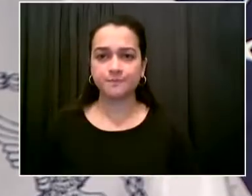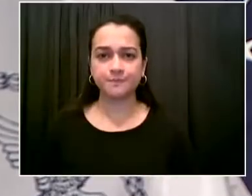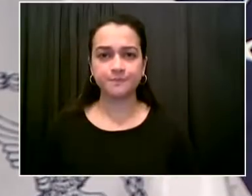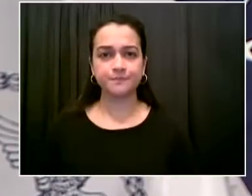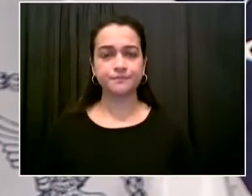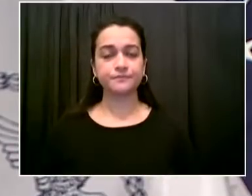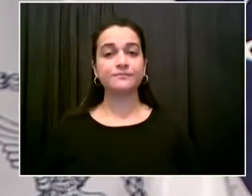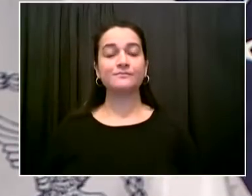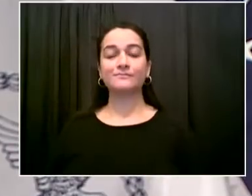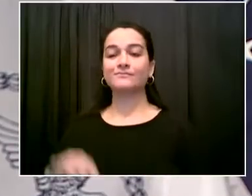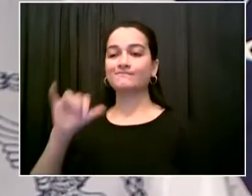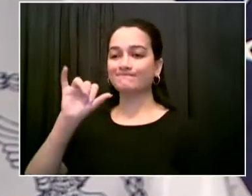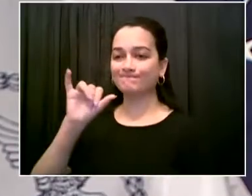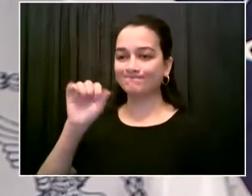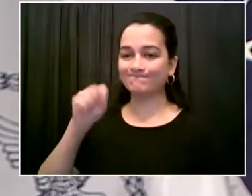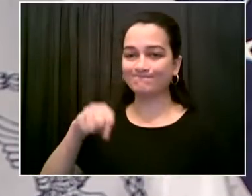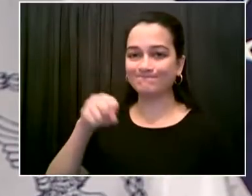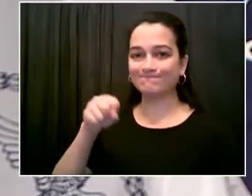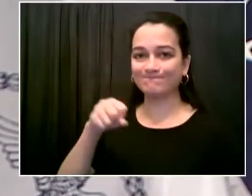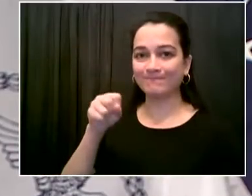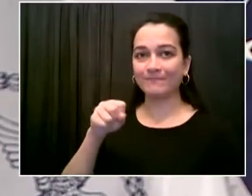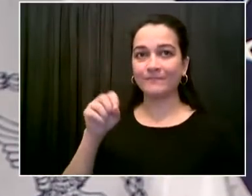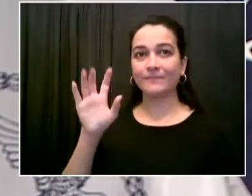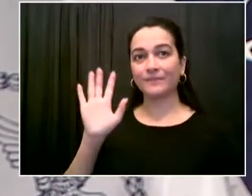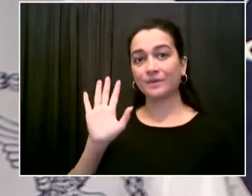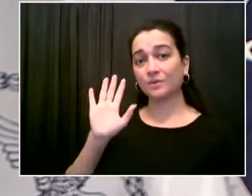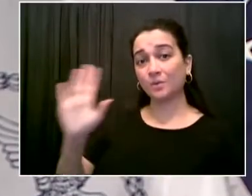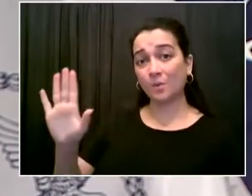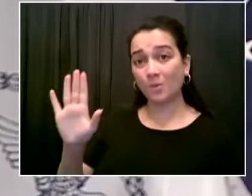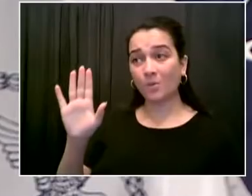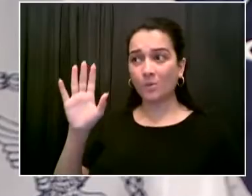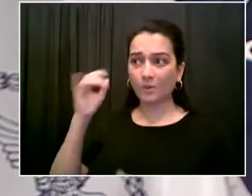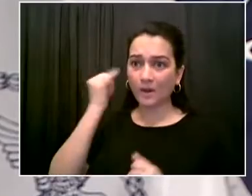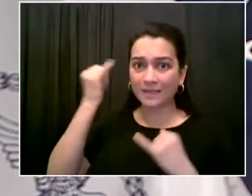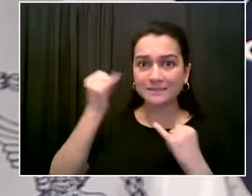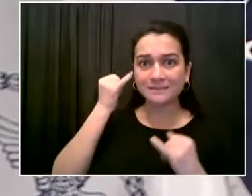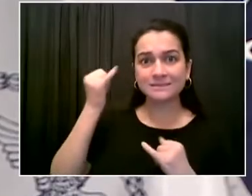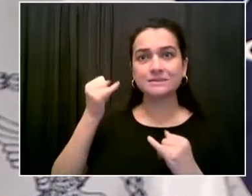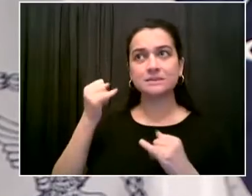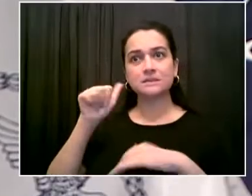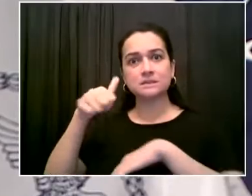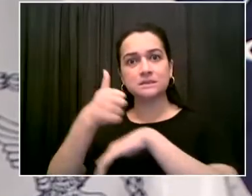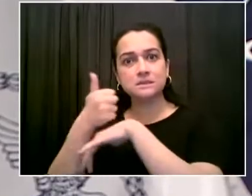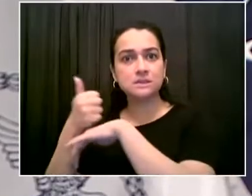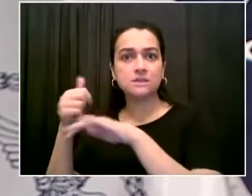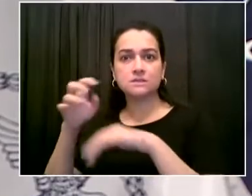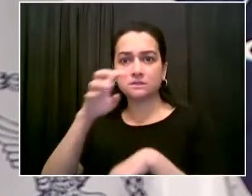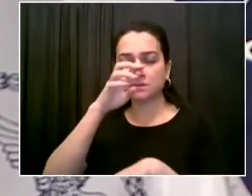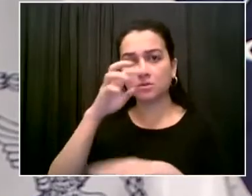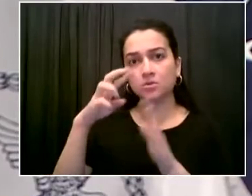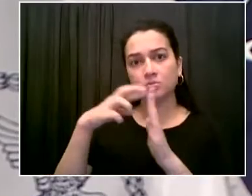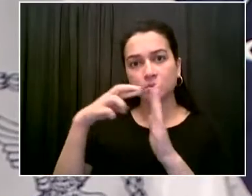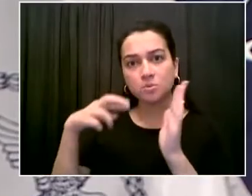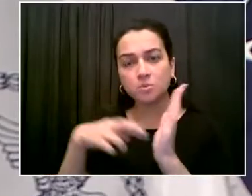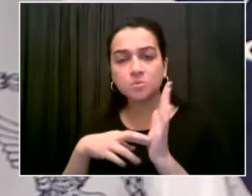GERSH, THAT'S A REALLY GOOD QUESTION. I WOULD SAY THAT THE KIND OF MEASURES YOU ARE